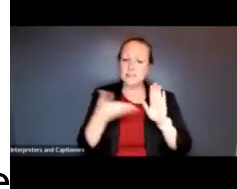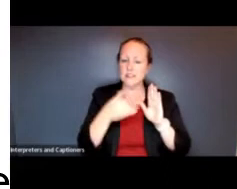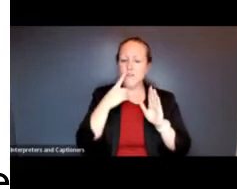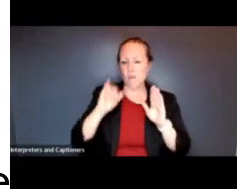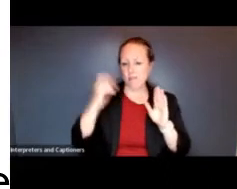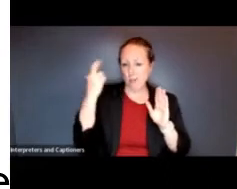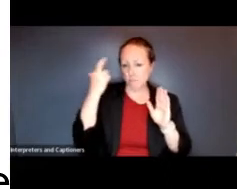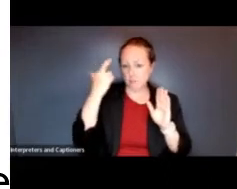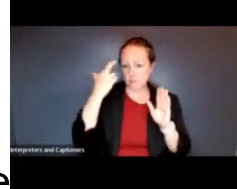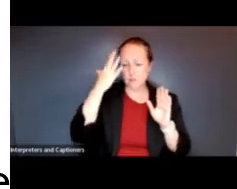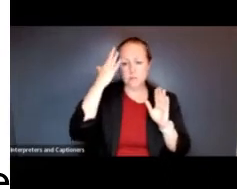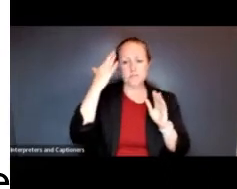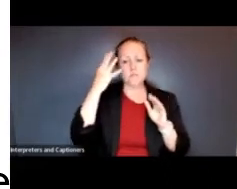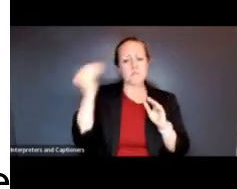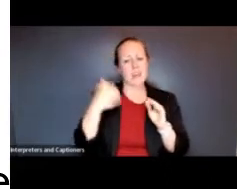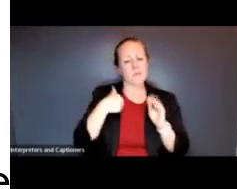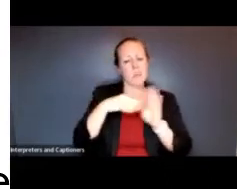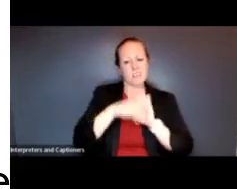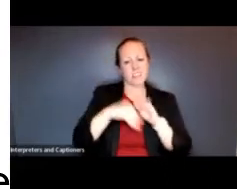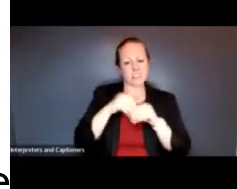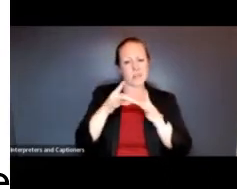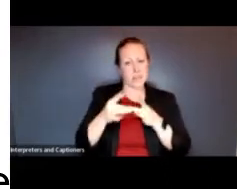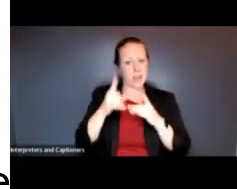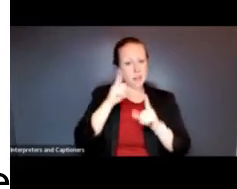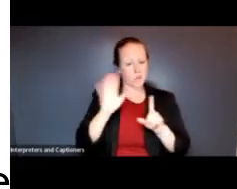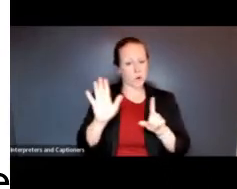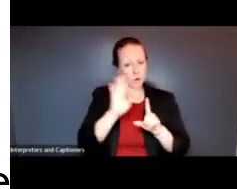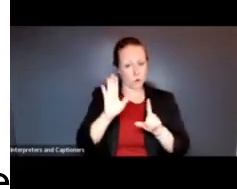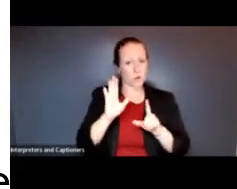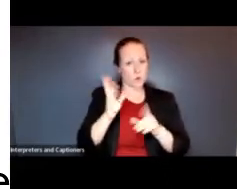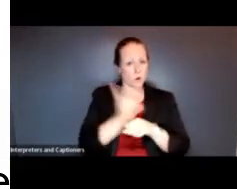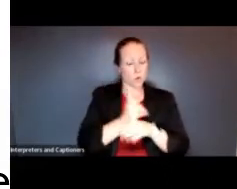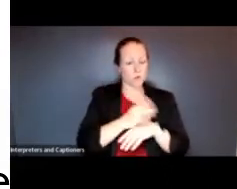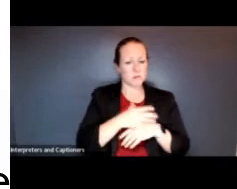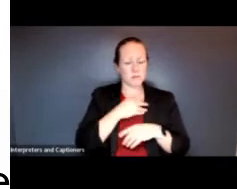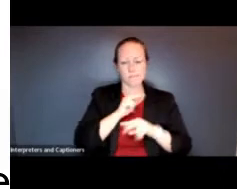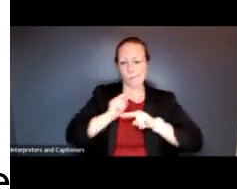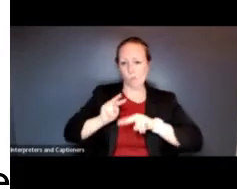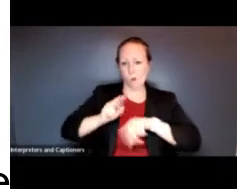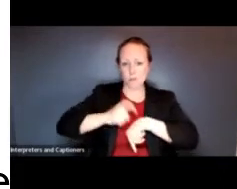guide for your perusal. I am mindful of the time and I wanted to ask if there are any